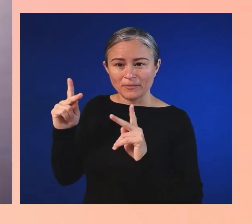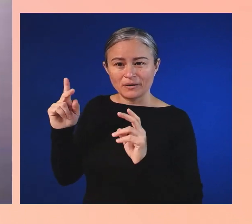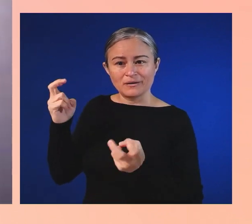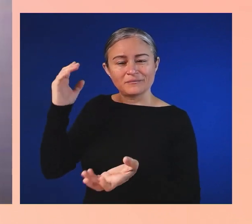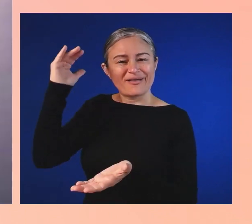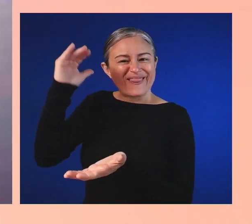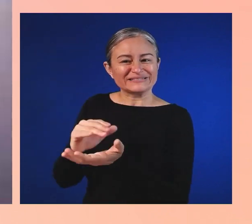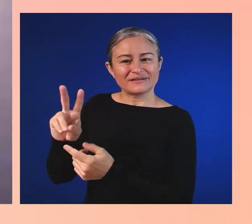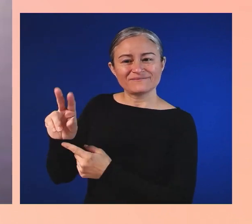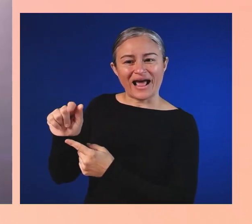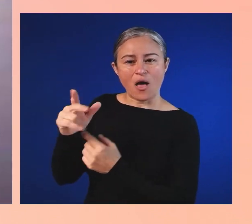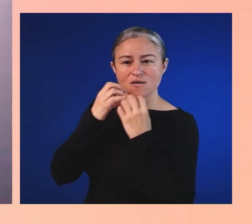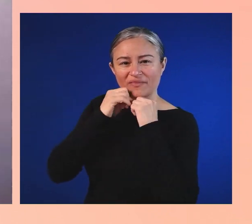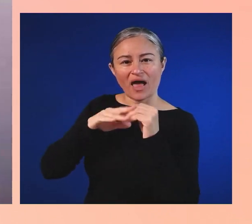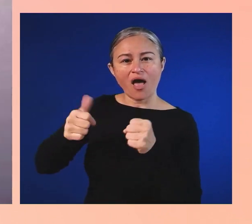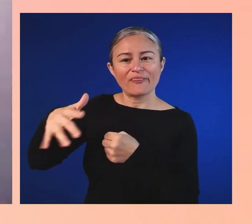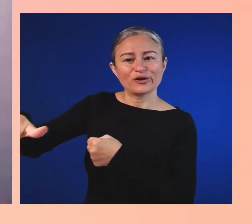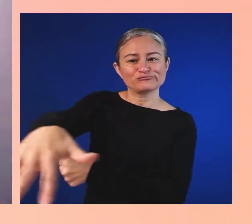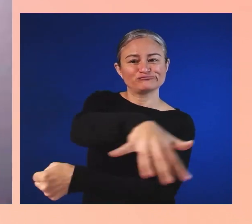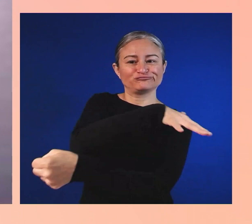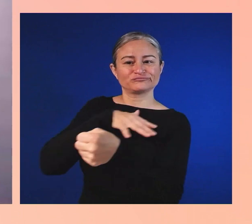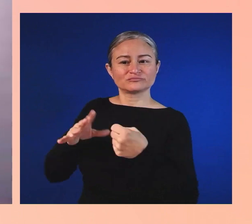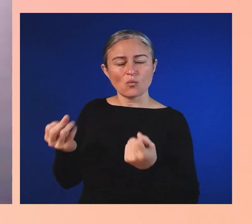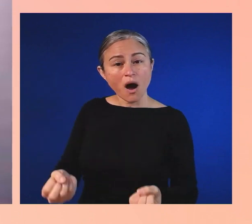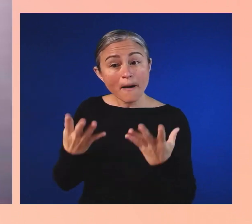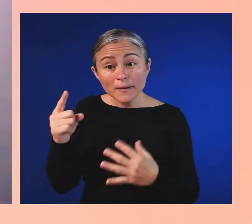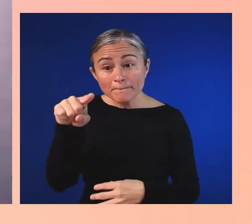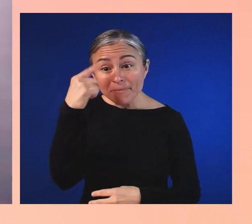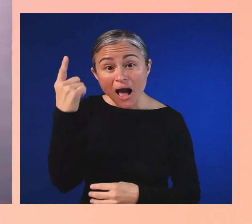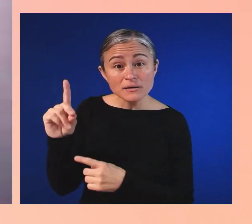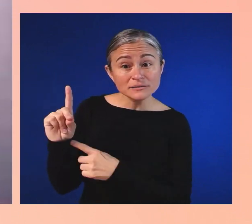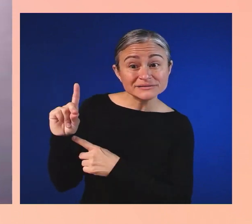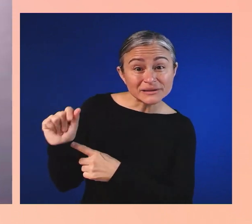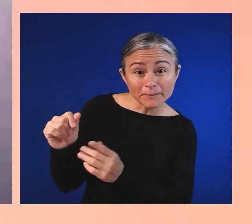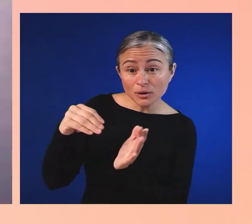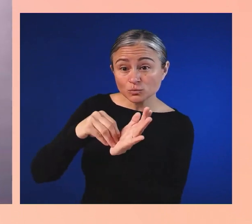during the pandemic were affected, were impacted by